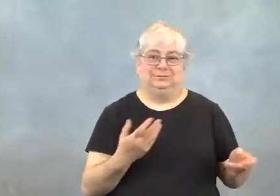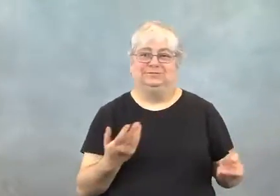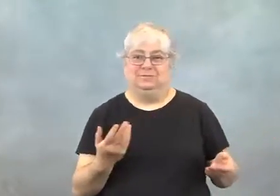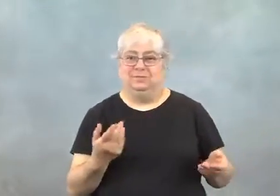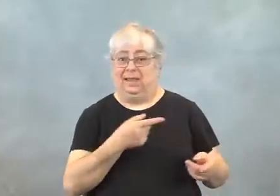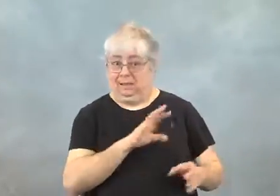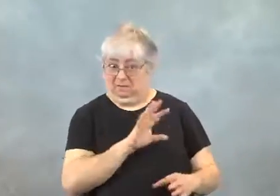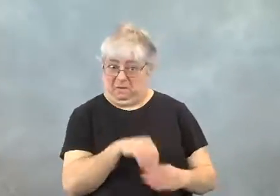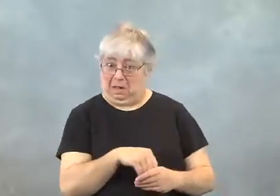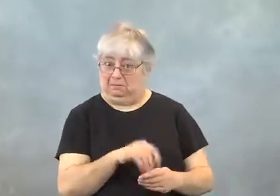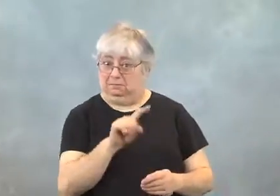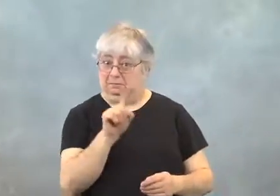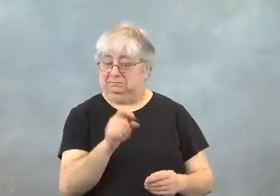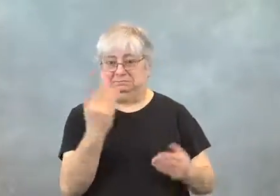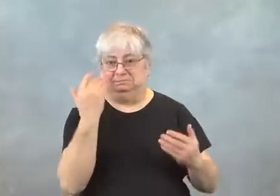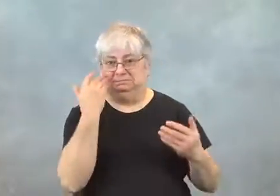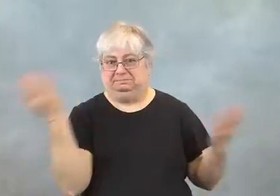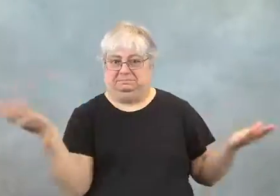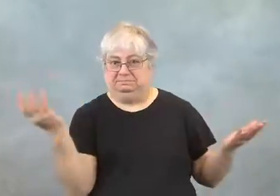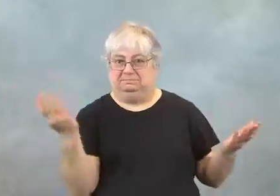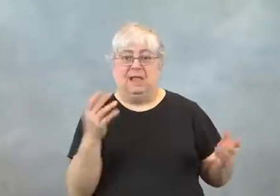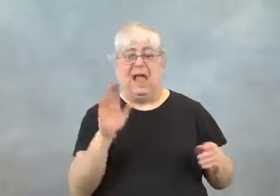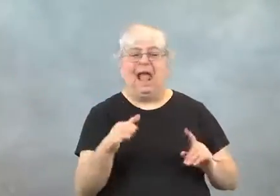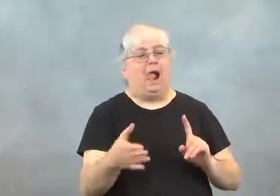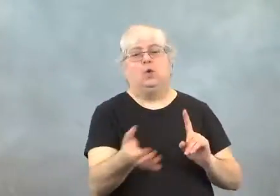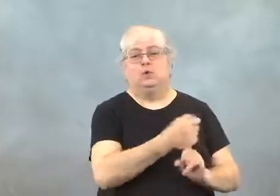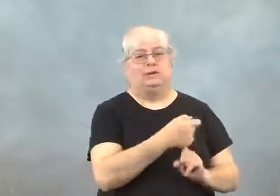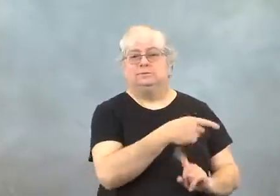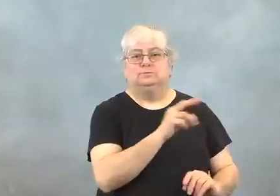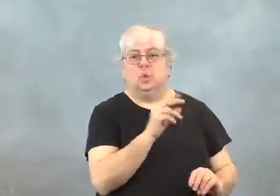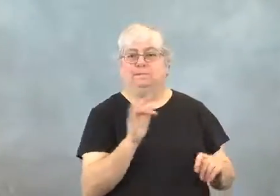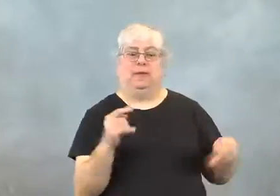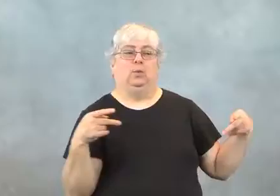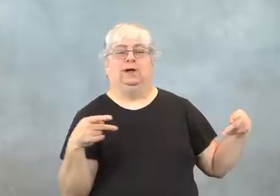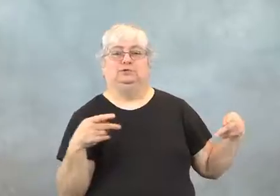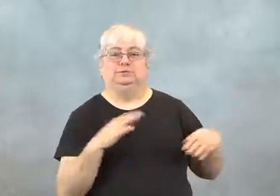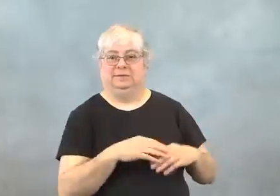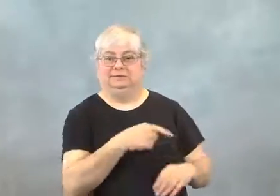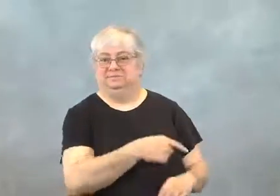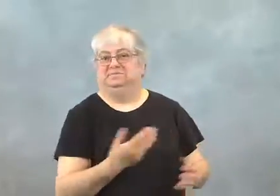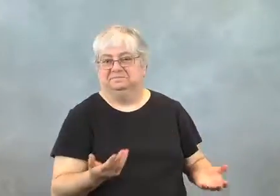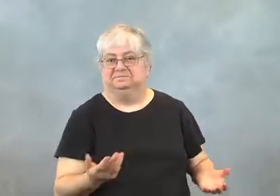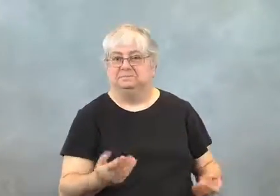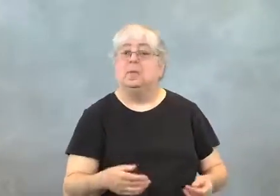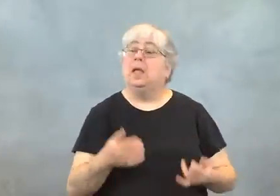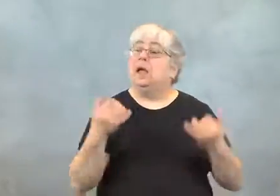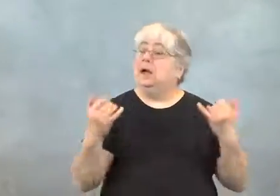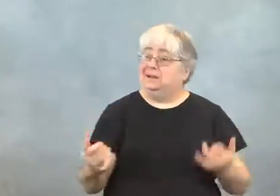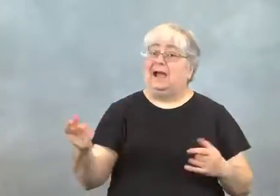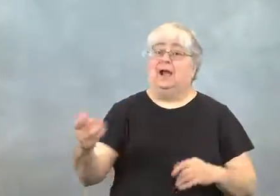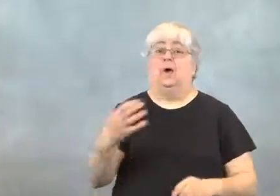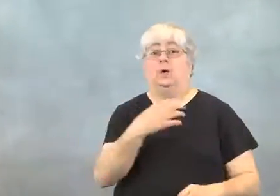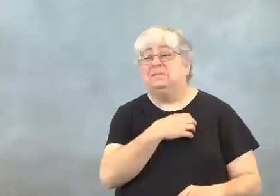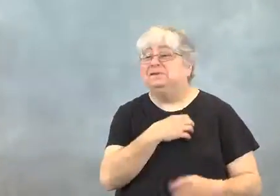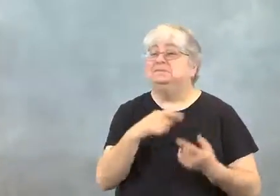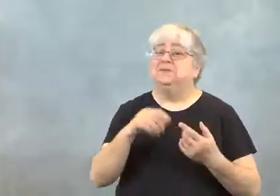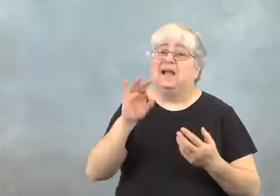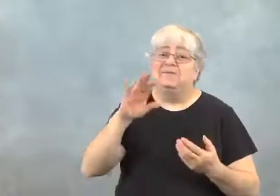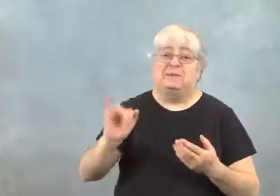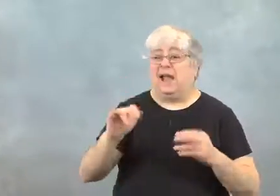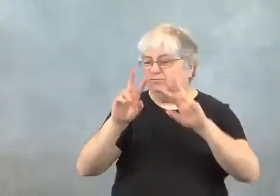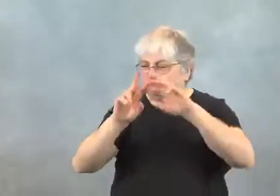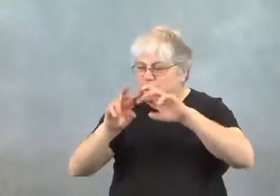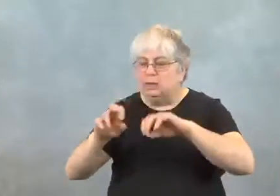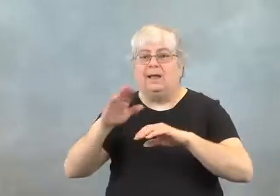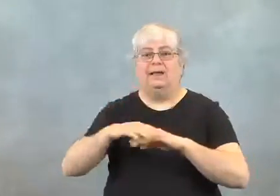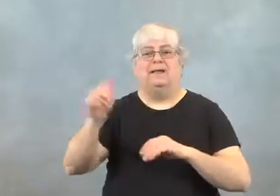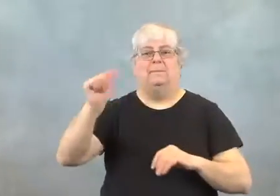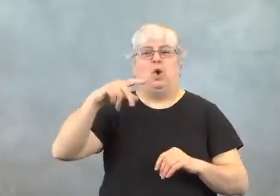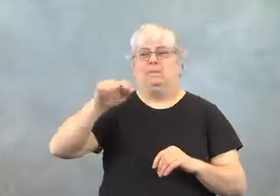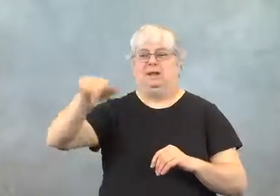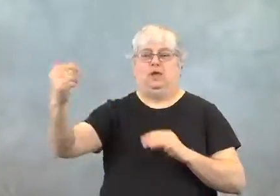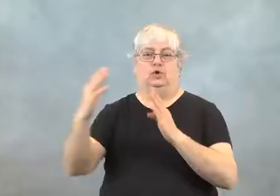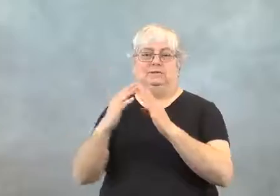They don't know if he was involved.